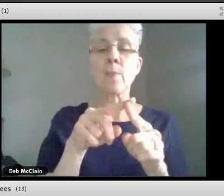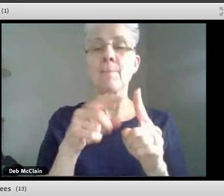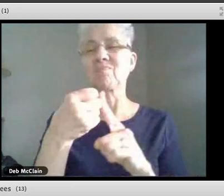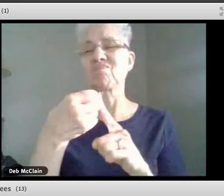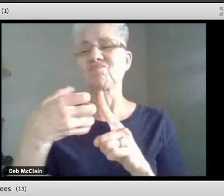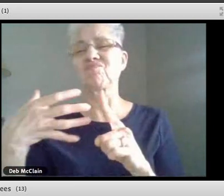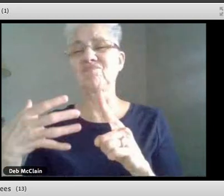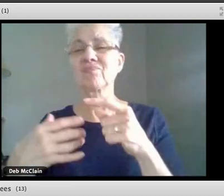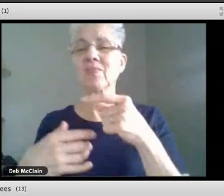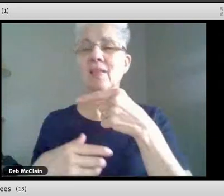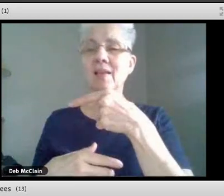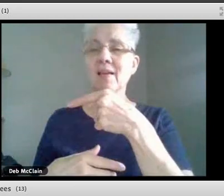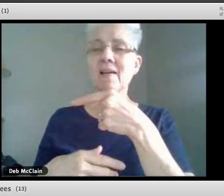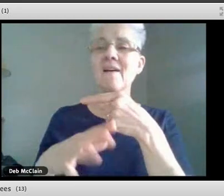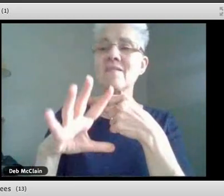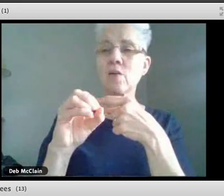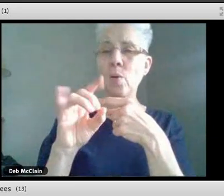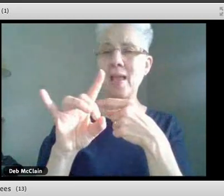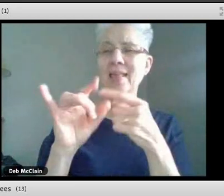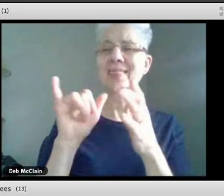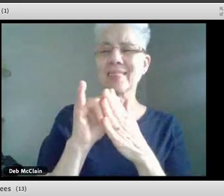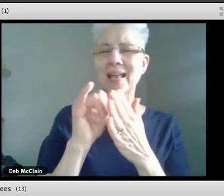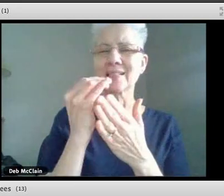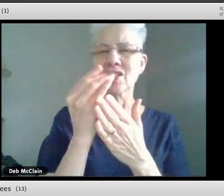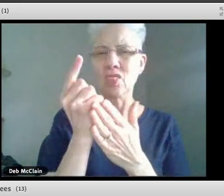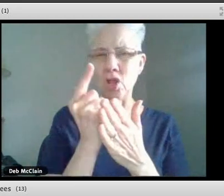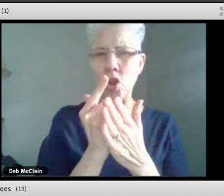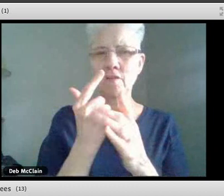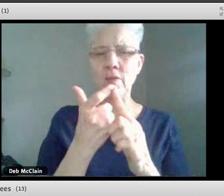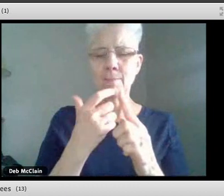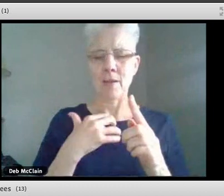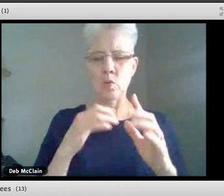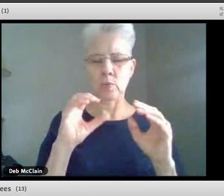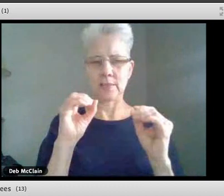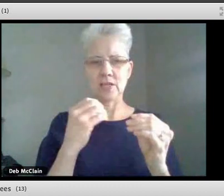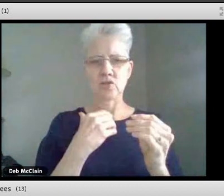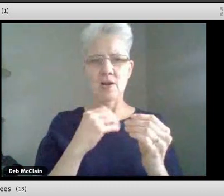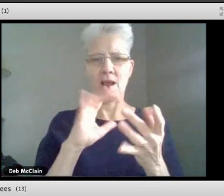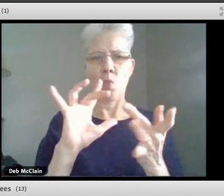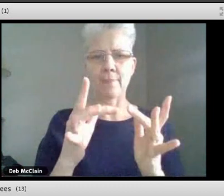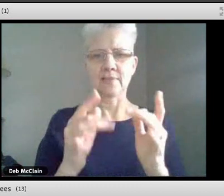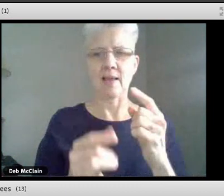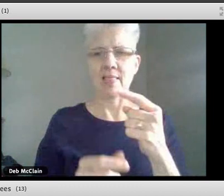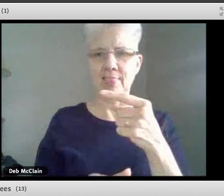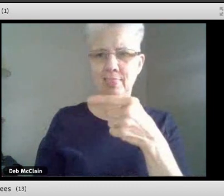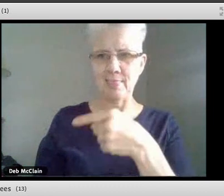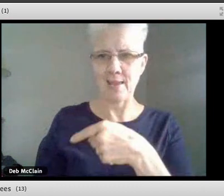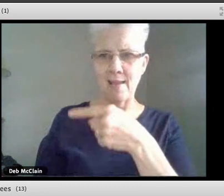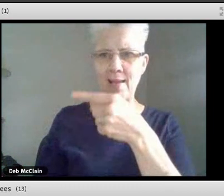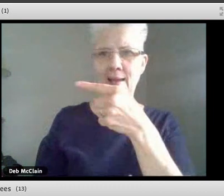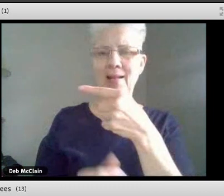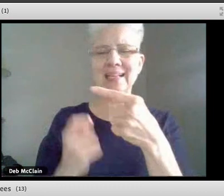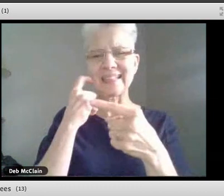This is the law for my organization and our website. So this was just updated in 2018,